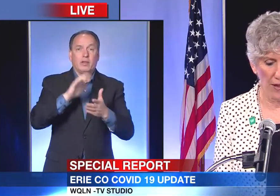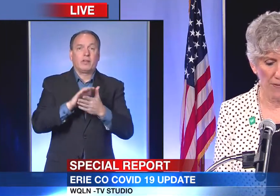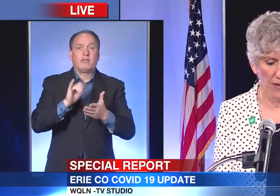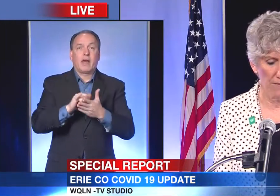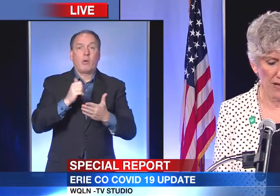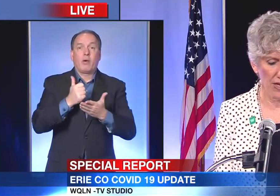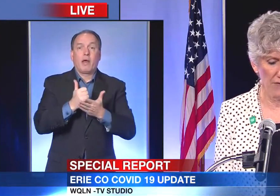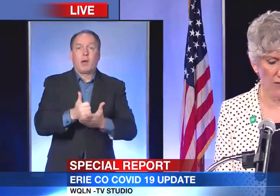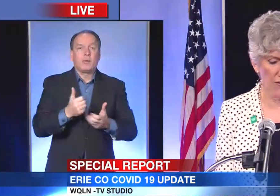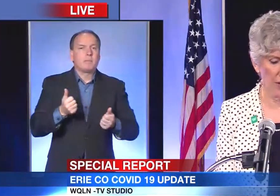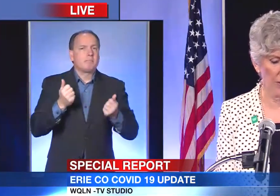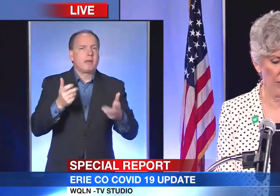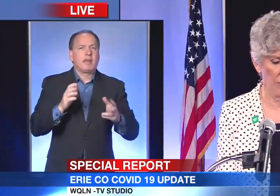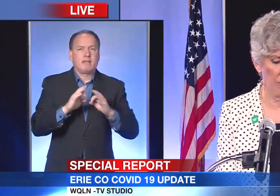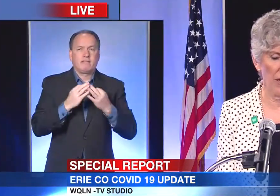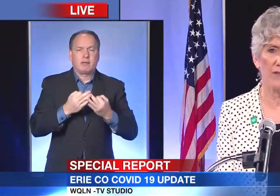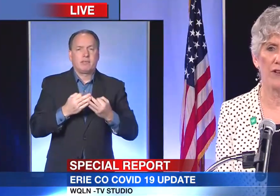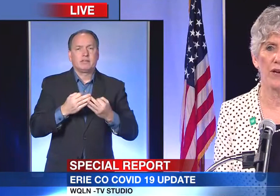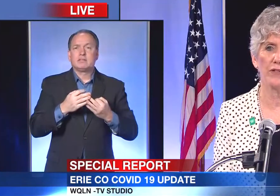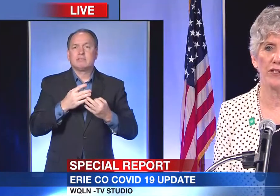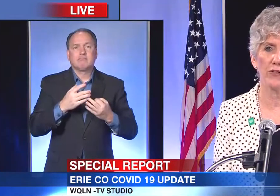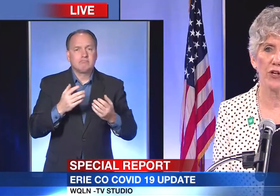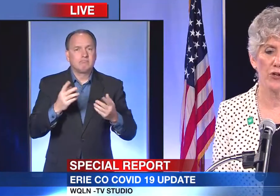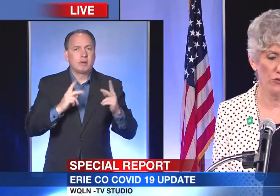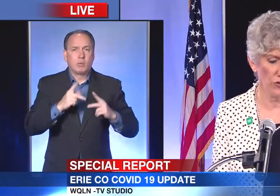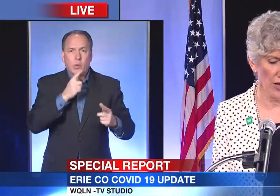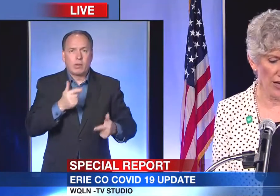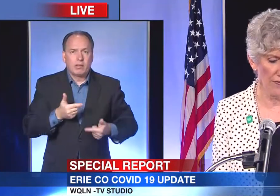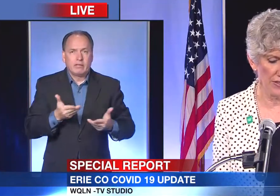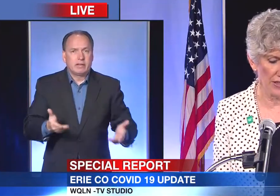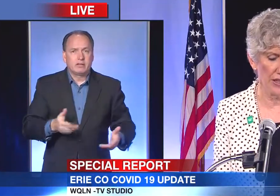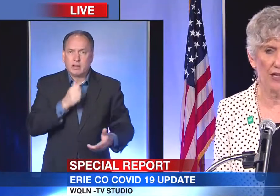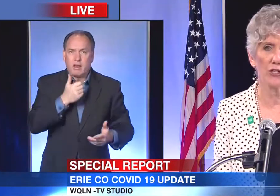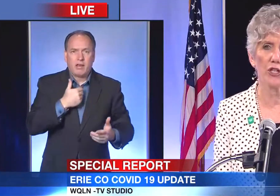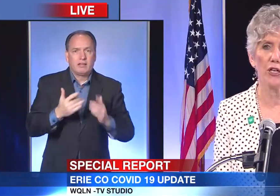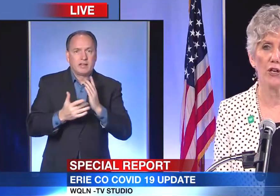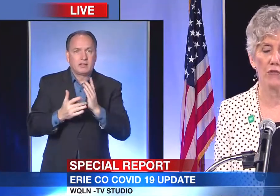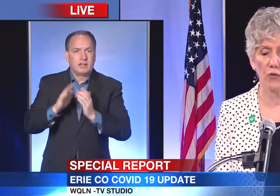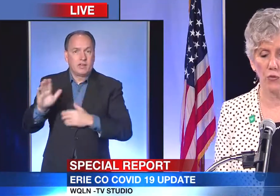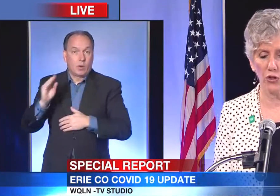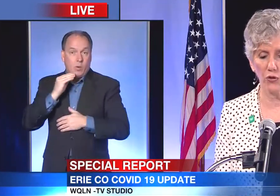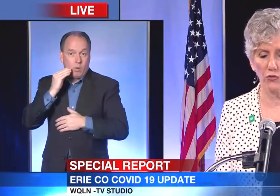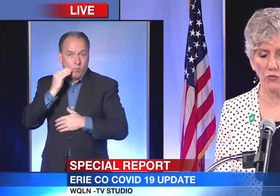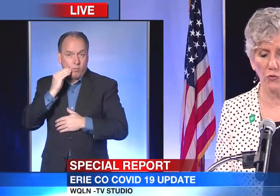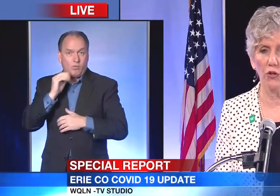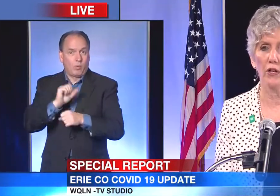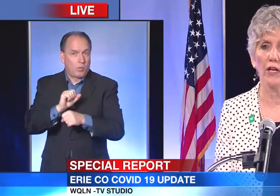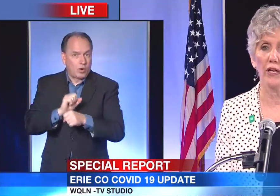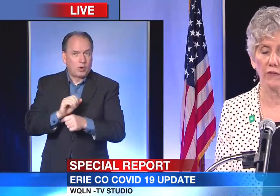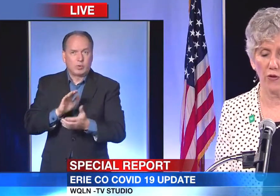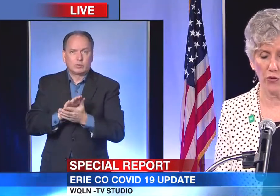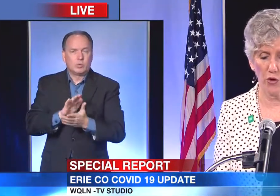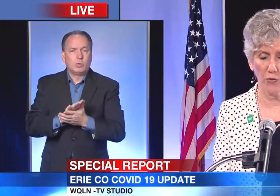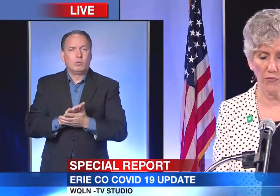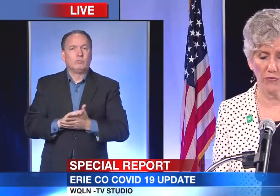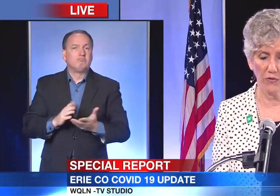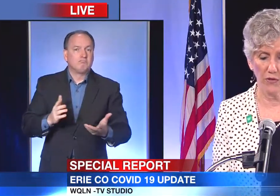FEET OF THE BUILDING. WE BELIEVE THIS INITIATIVE WILL HELP MANY OF OUR FAMILIES, MANY OF OUR RESIDENTS WHO DO NOT HAVE